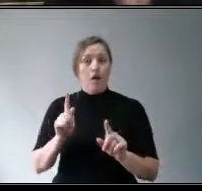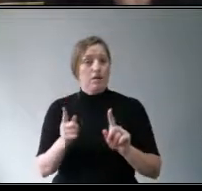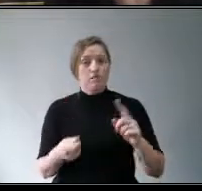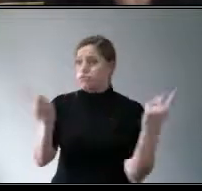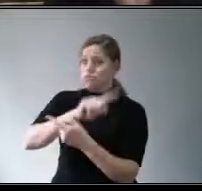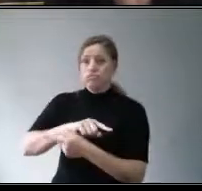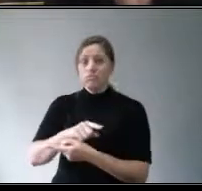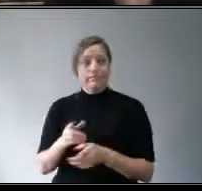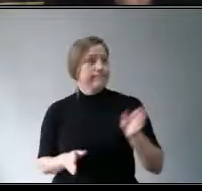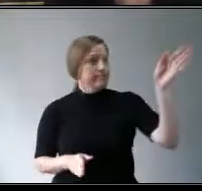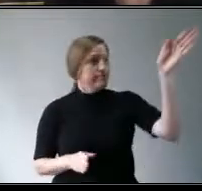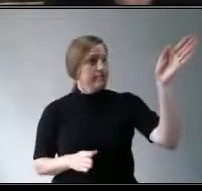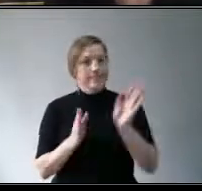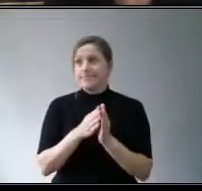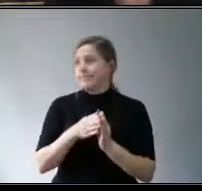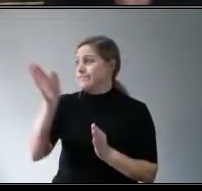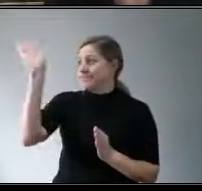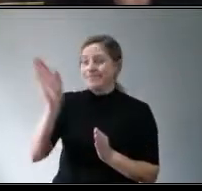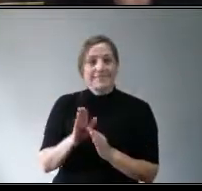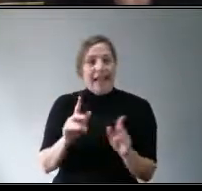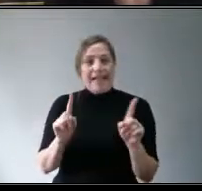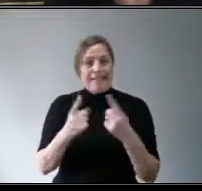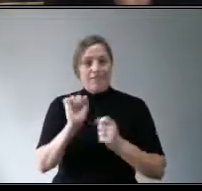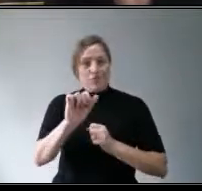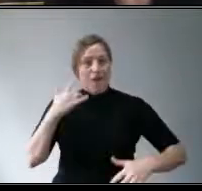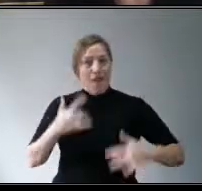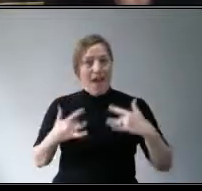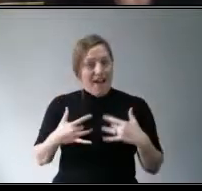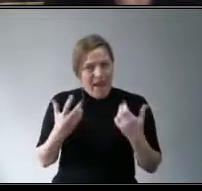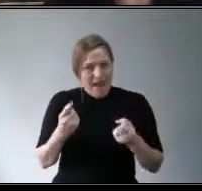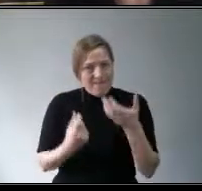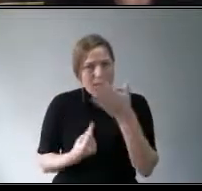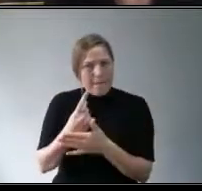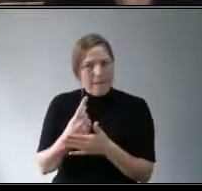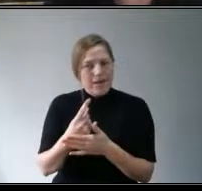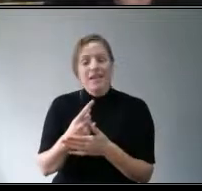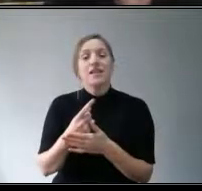in different sectors across our lifetime so no upper age limit at all anyone can apply